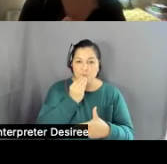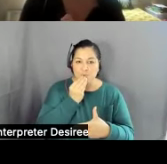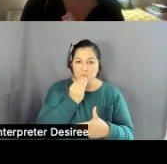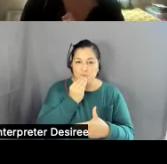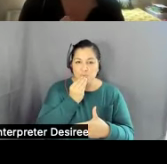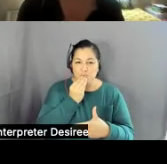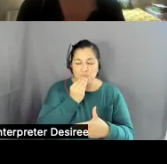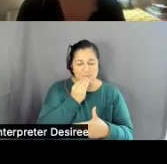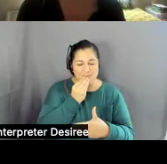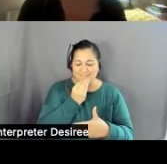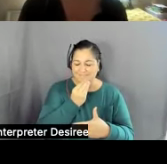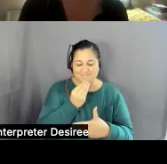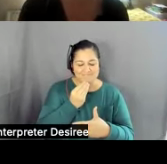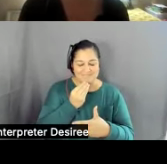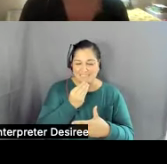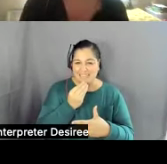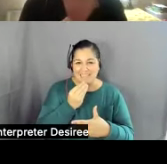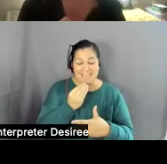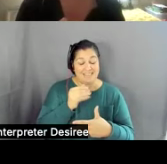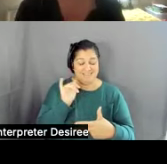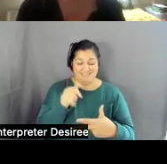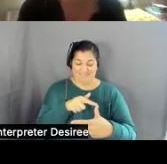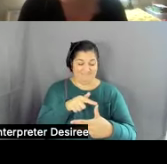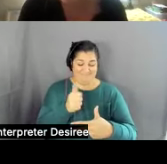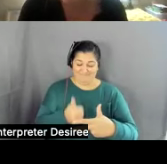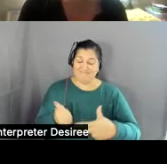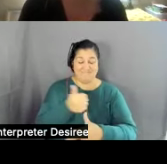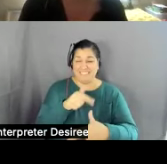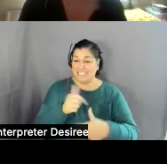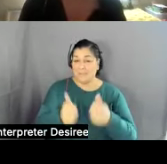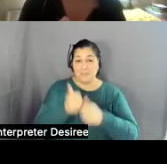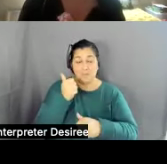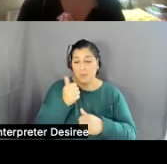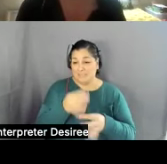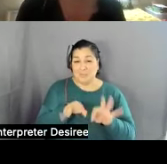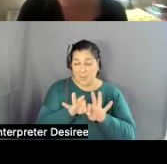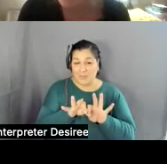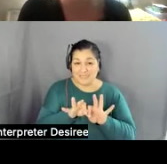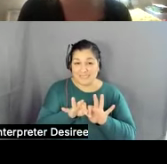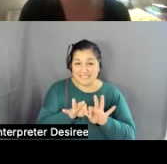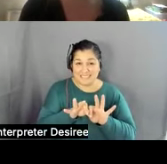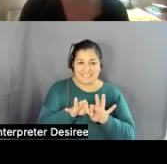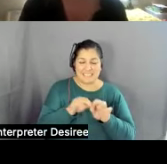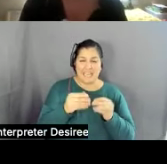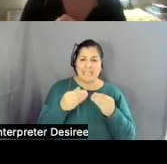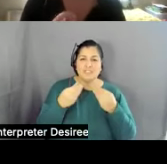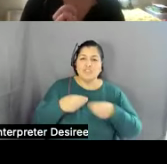I mean, it's the go to choice for me. It's generous. I'm feeding you.